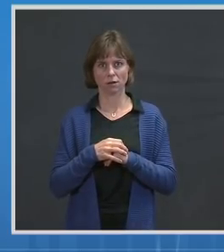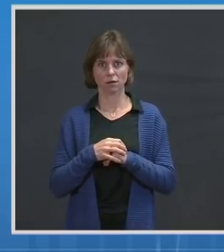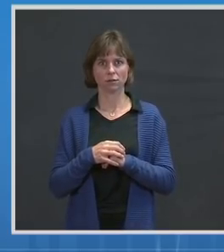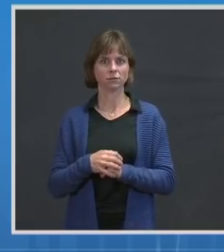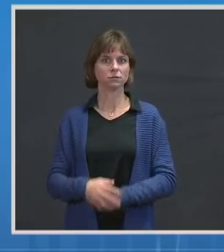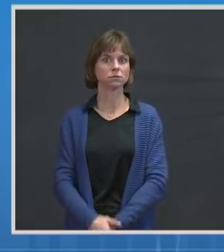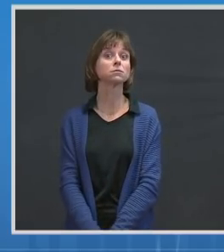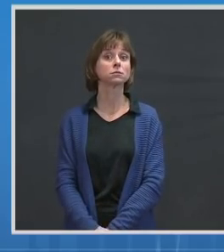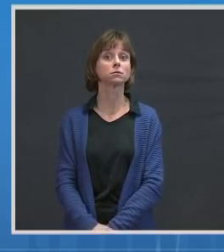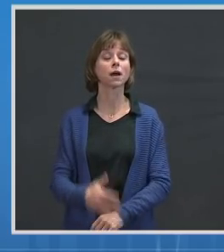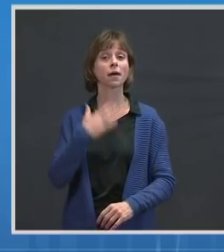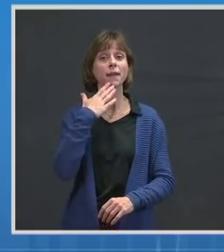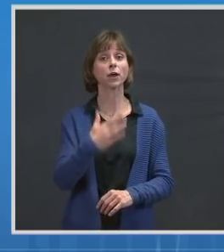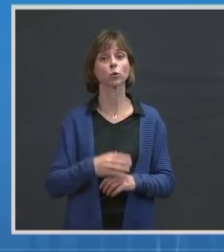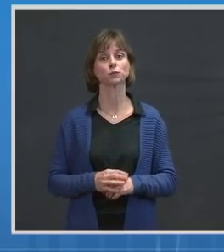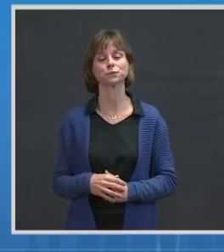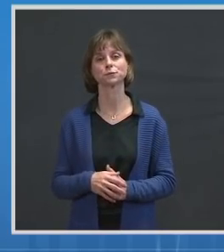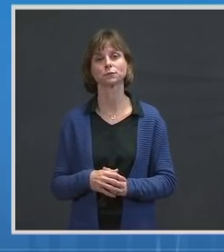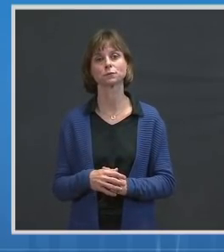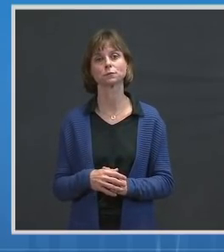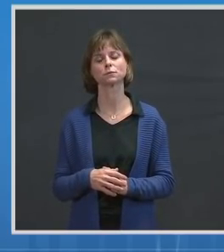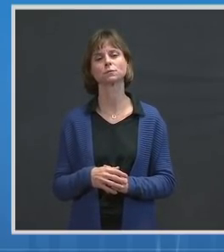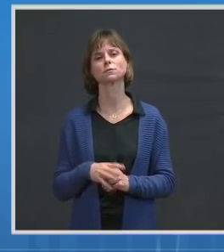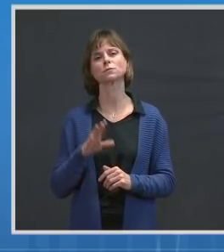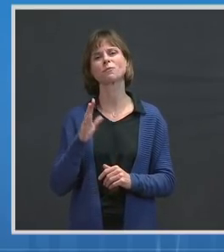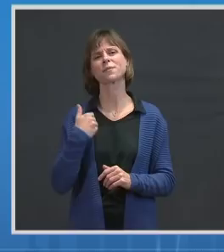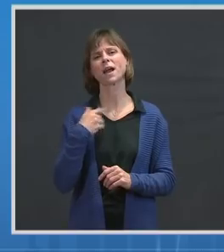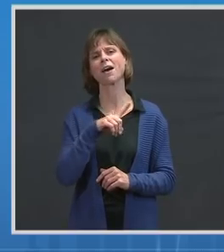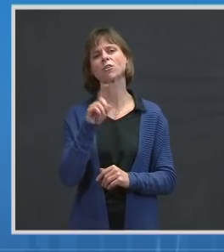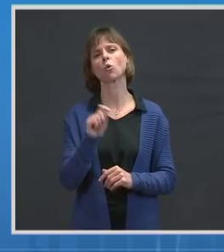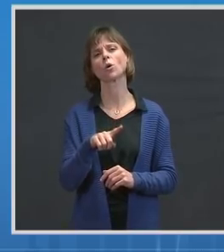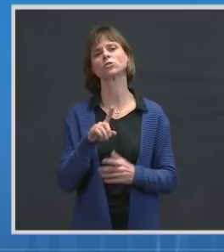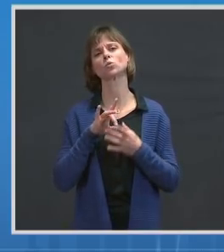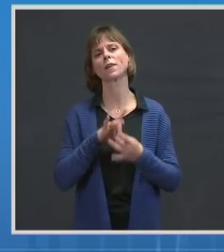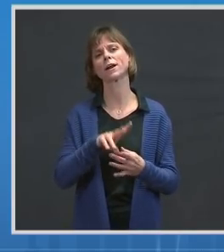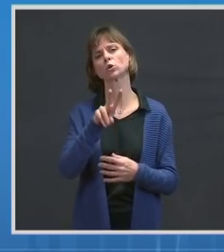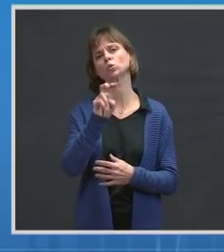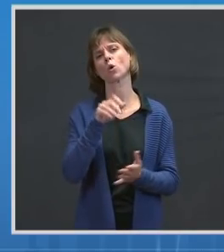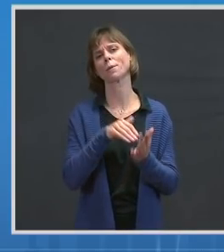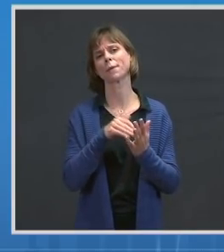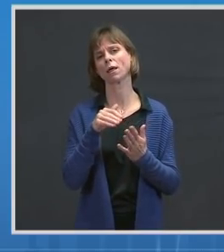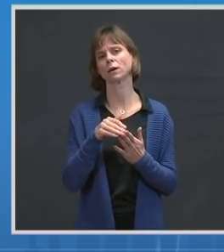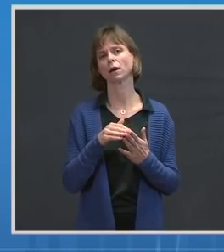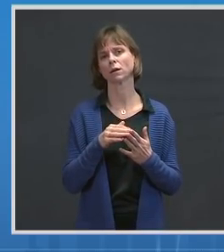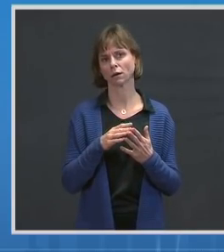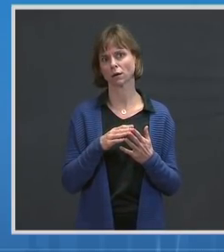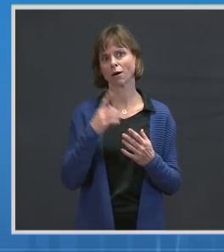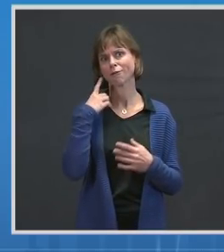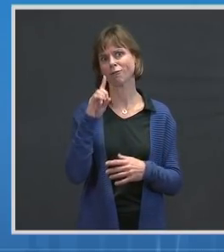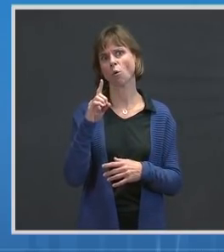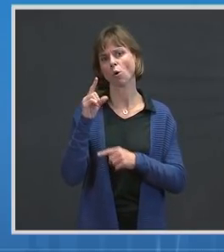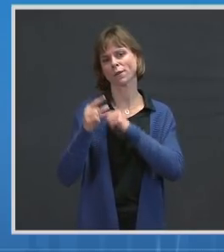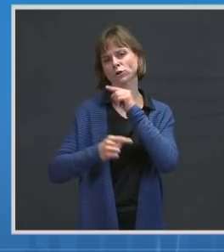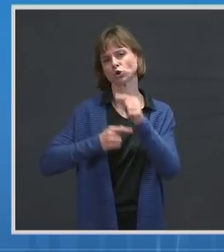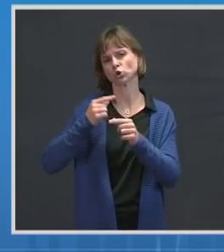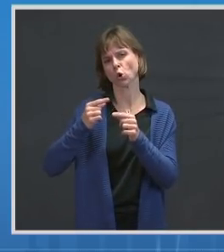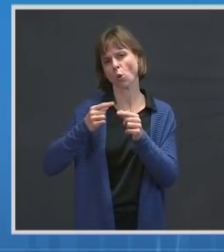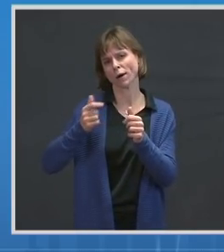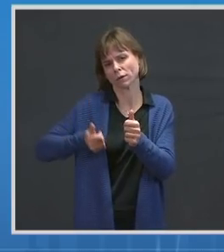The Press: Thank you very much. I am -- just a question about the $200 million for the genomic surveillance. Is that -- could you talk about